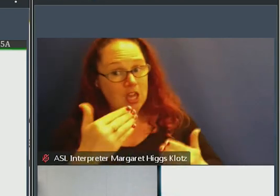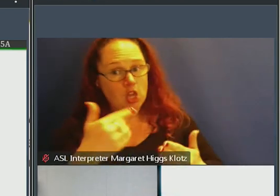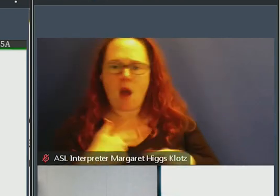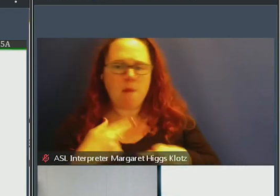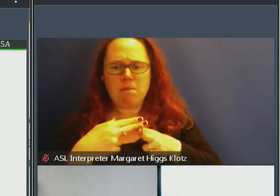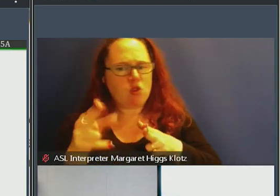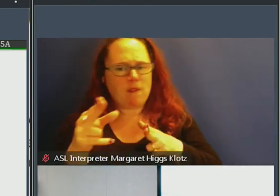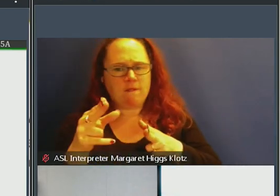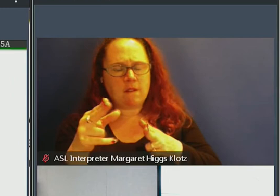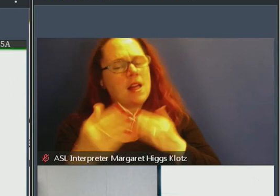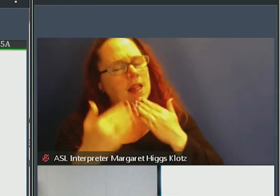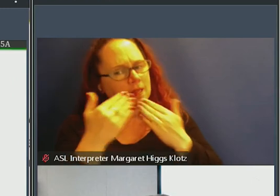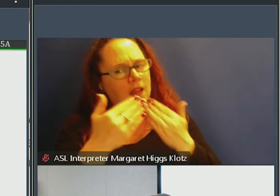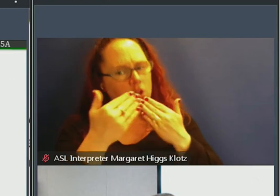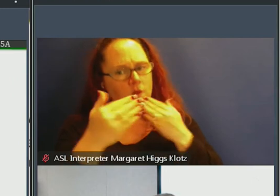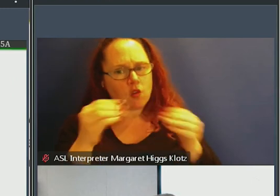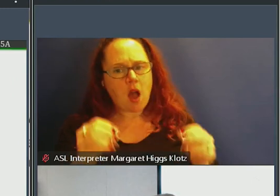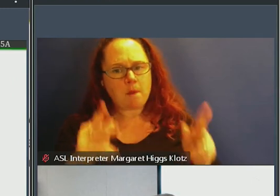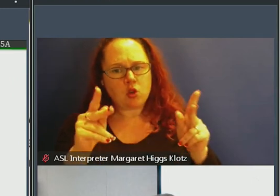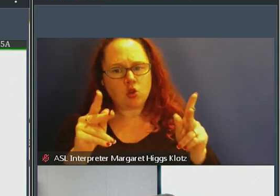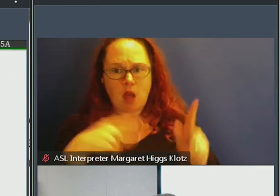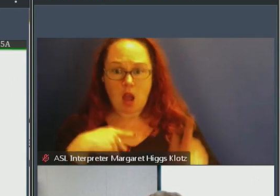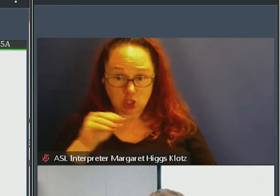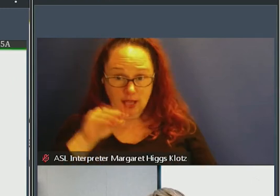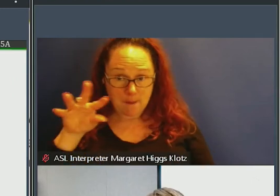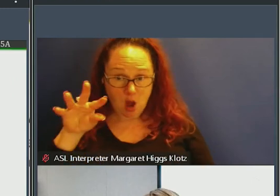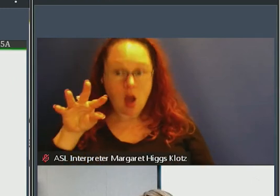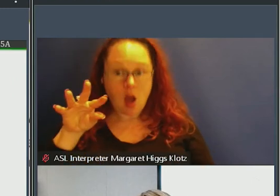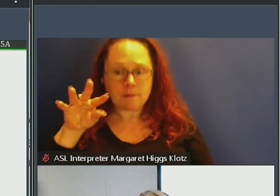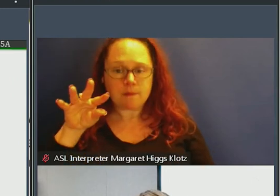Just thank you for the opportunity. I guess I should turn my camera on.